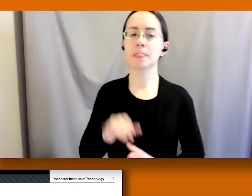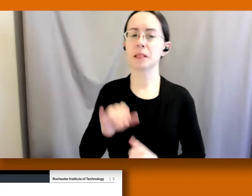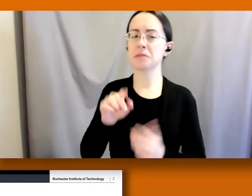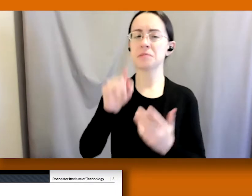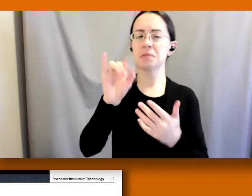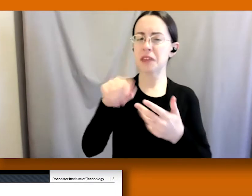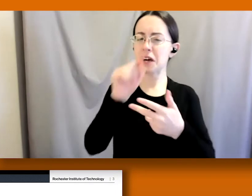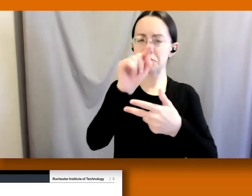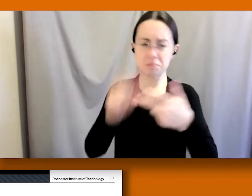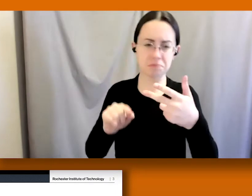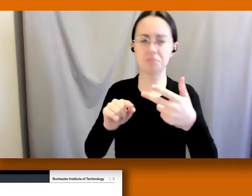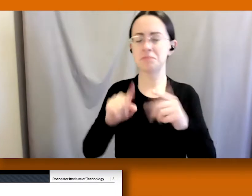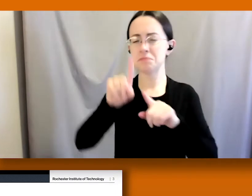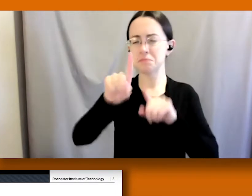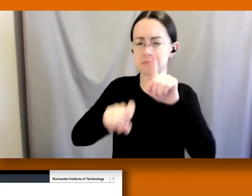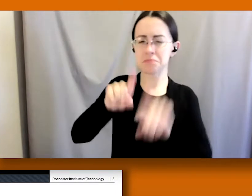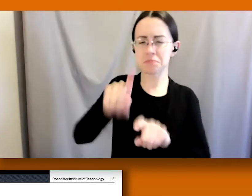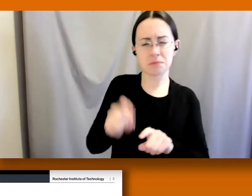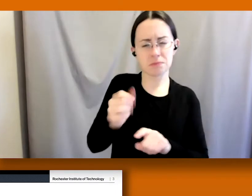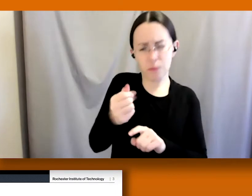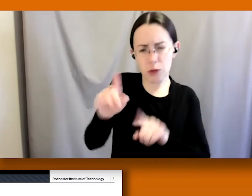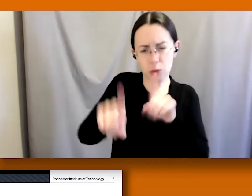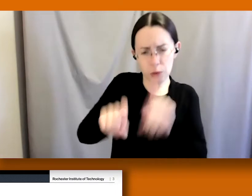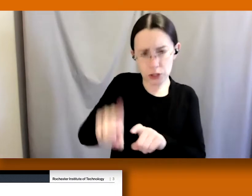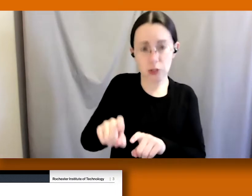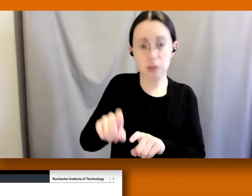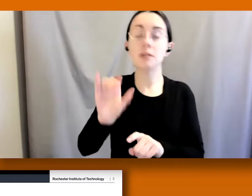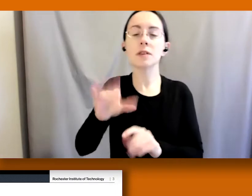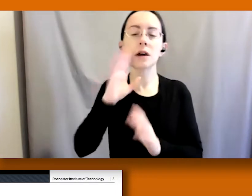and will send a notification to me, um...